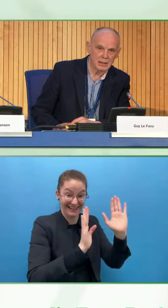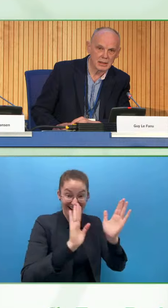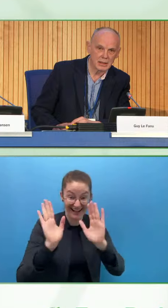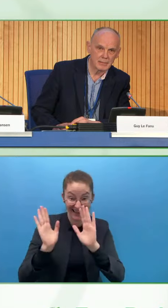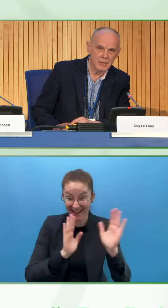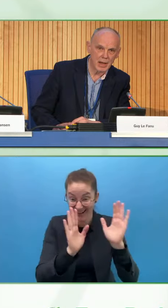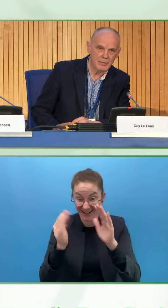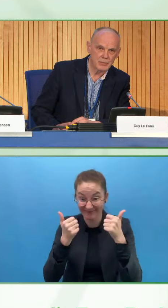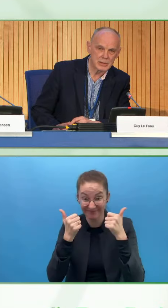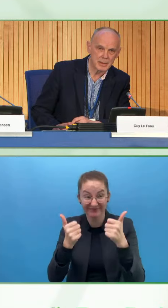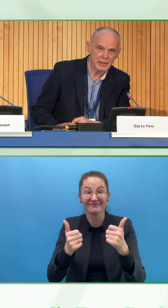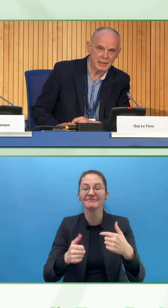I'm from Sightsavers.